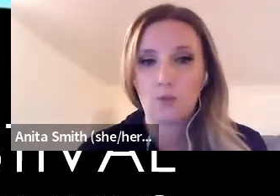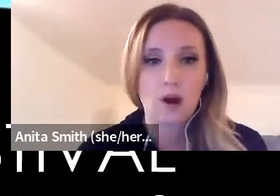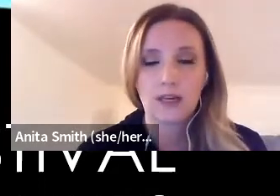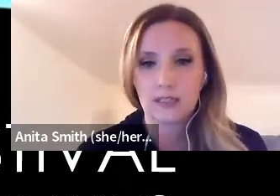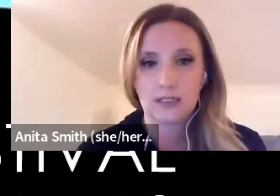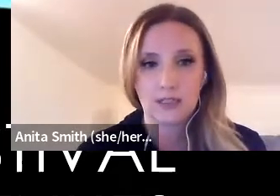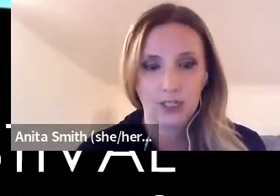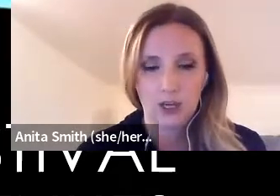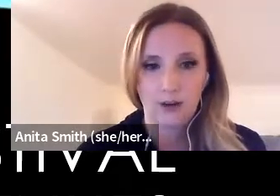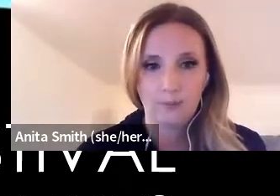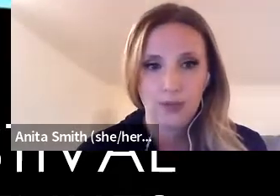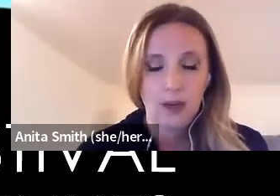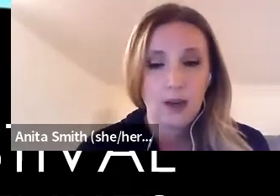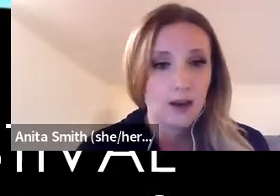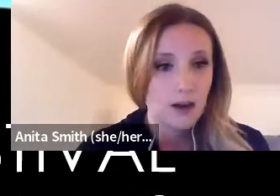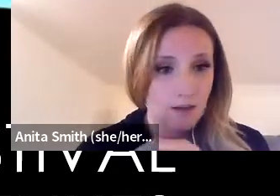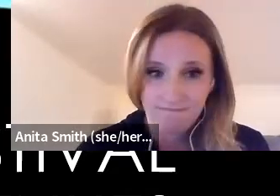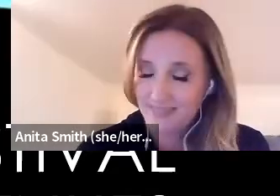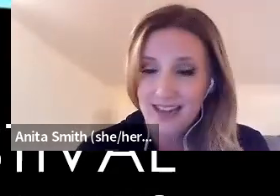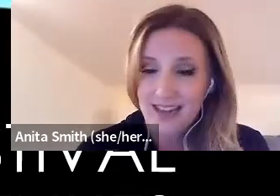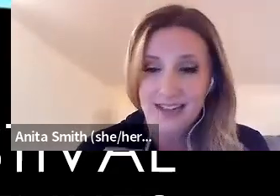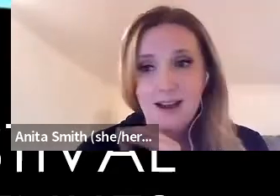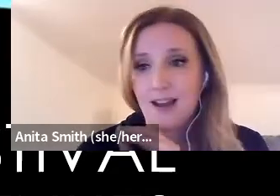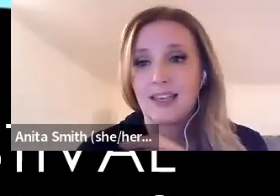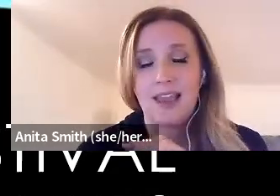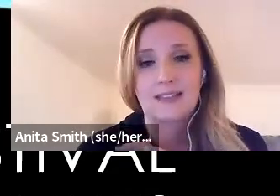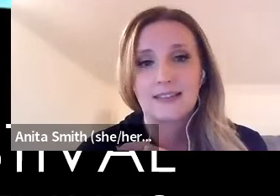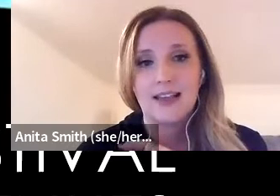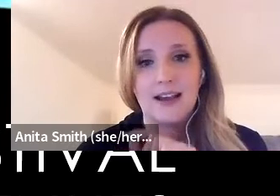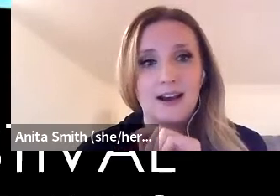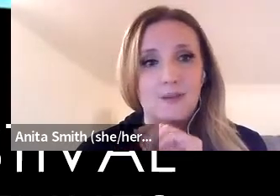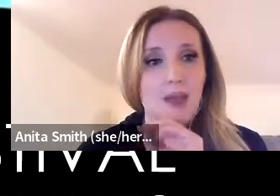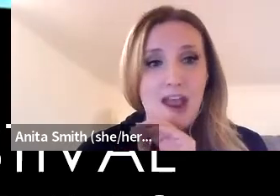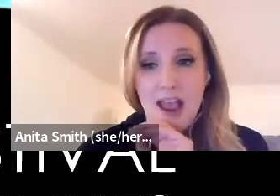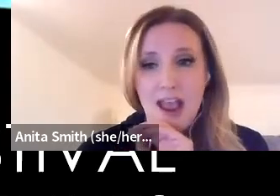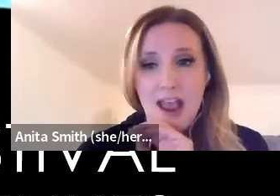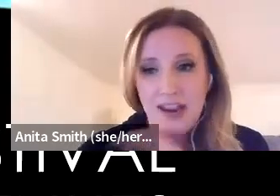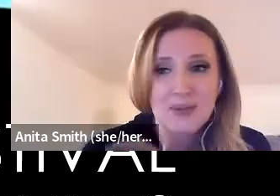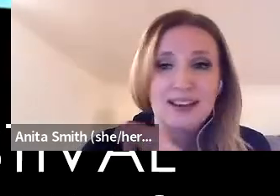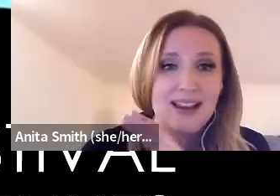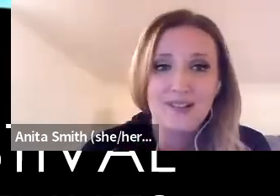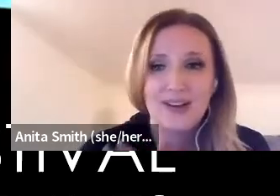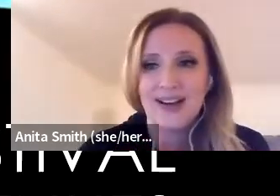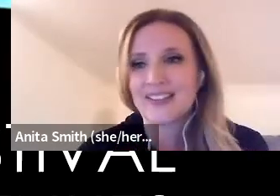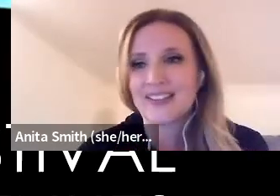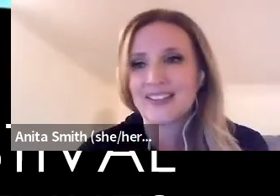within walking distance of each other. That is not the case, I don't think anywhere else.